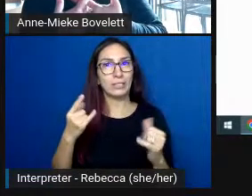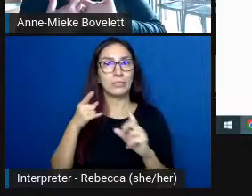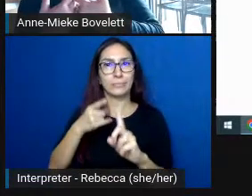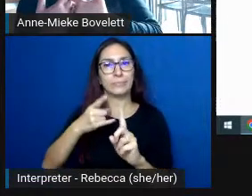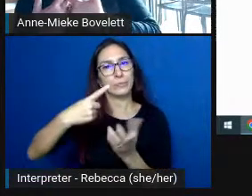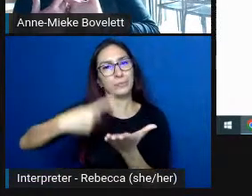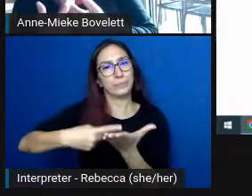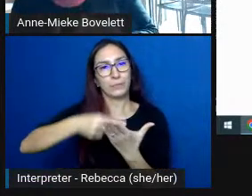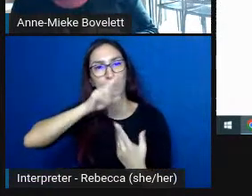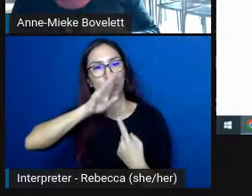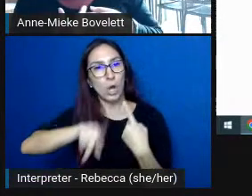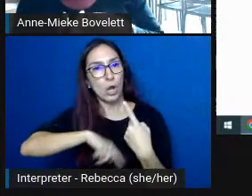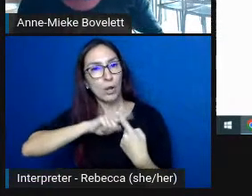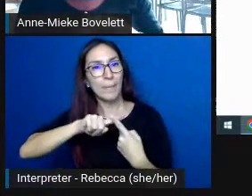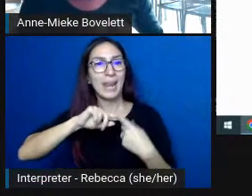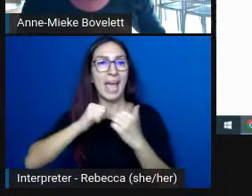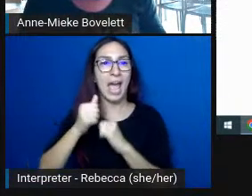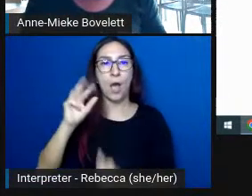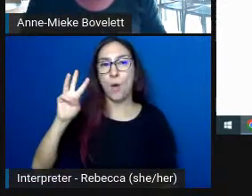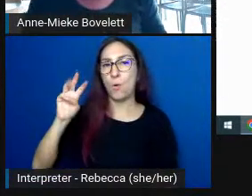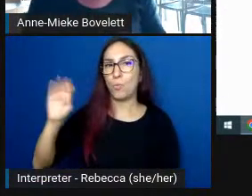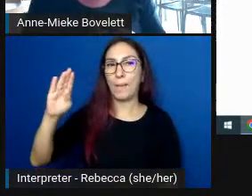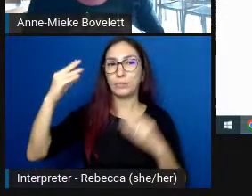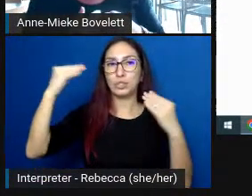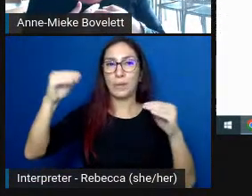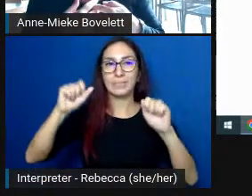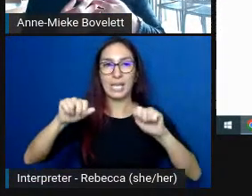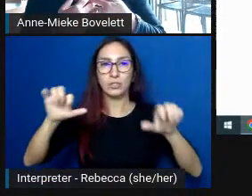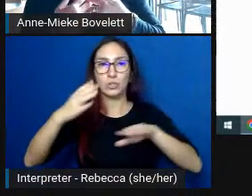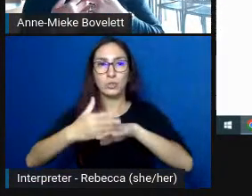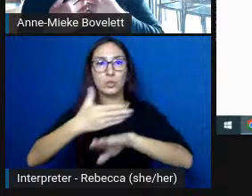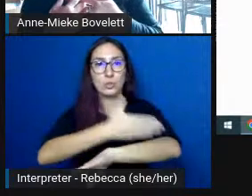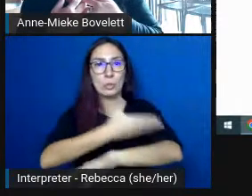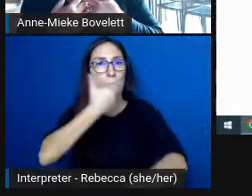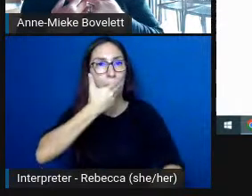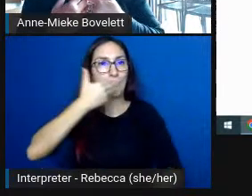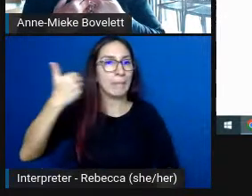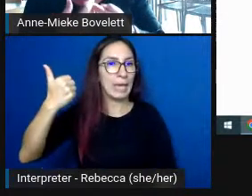But I think the main goal of today is actually to talk about